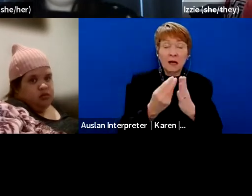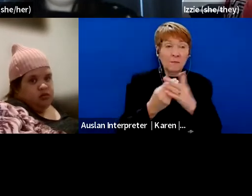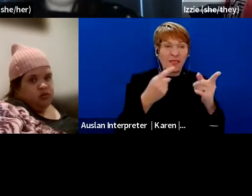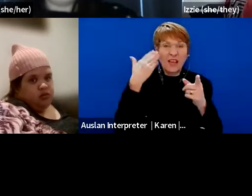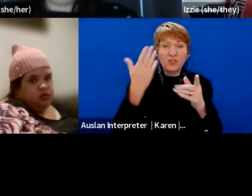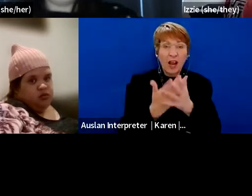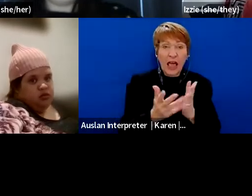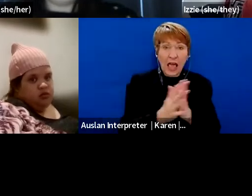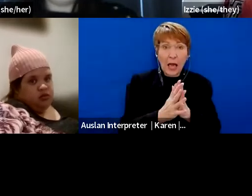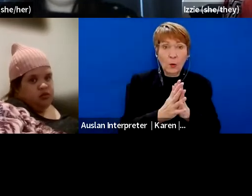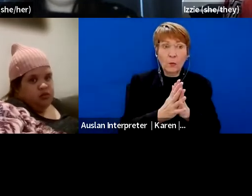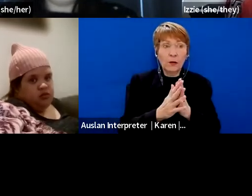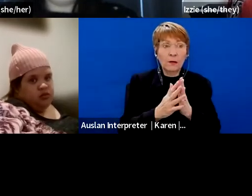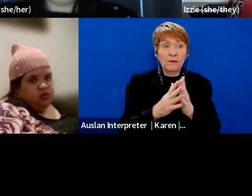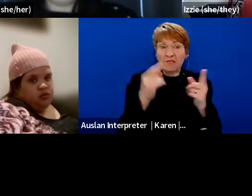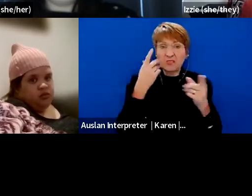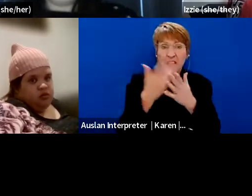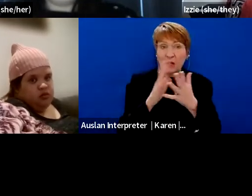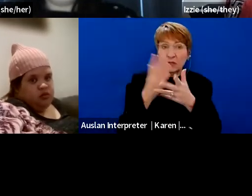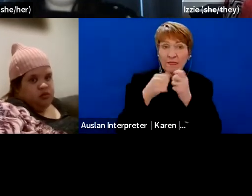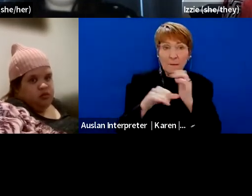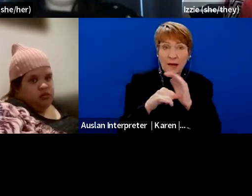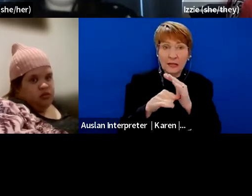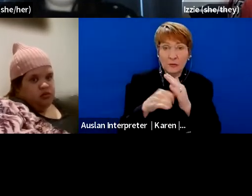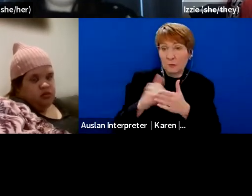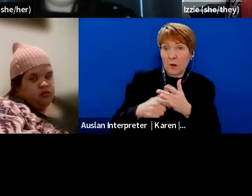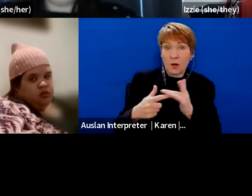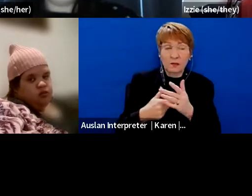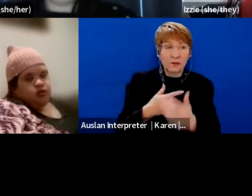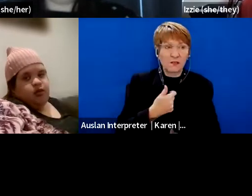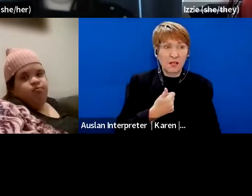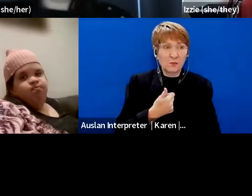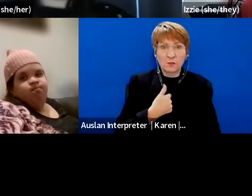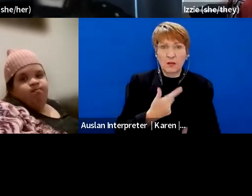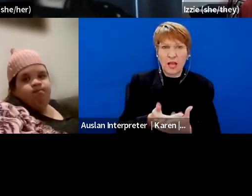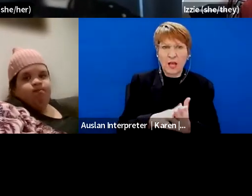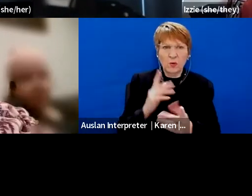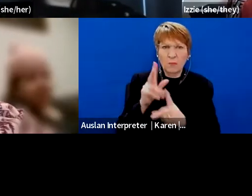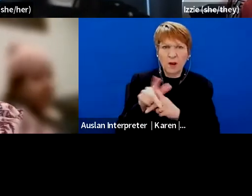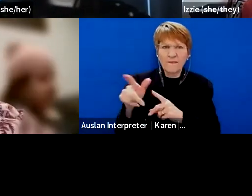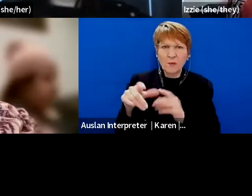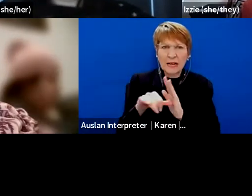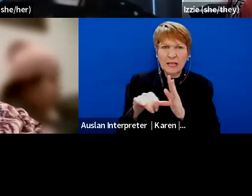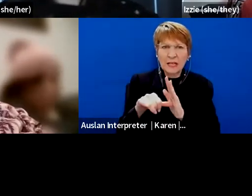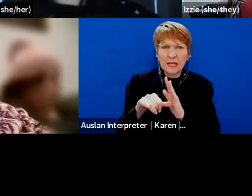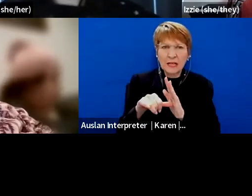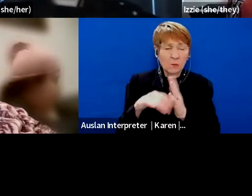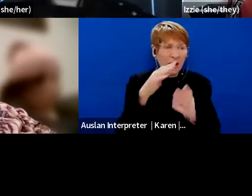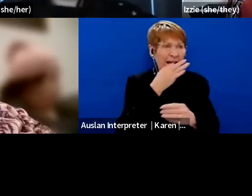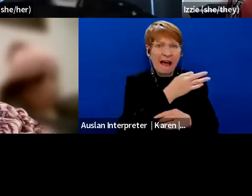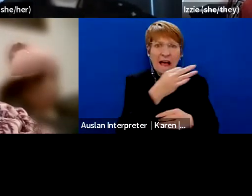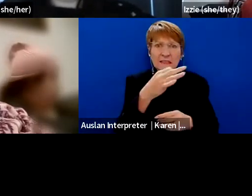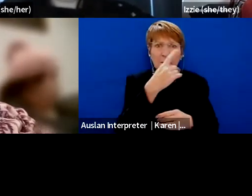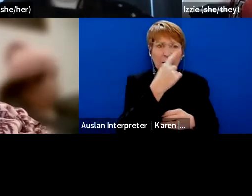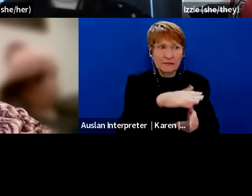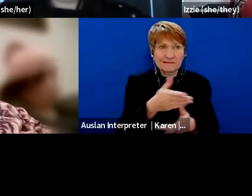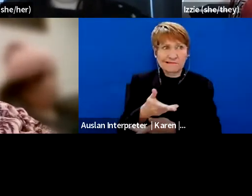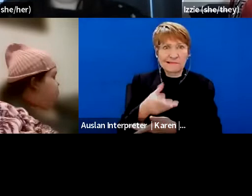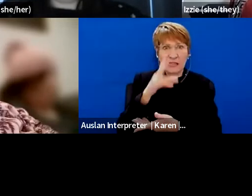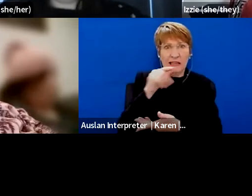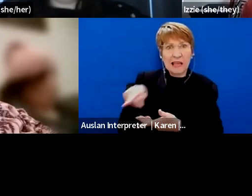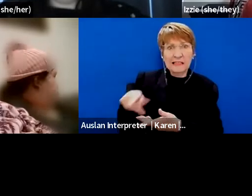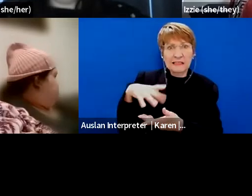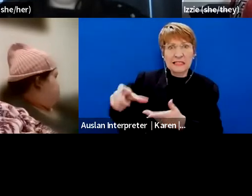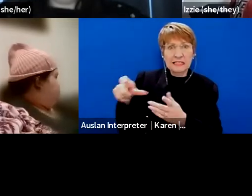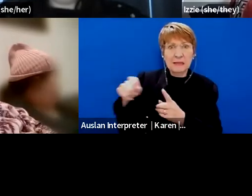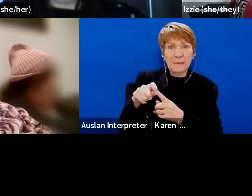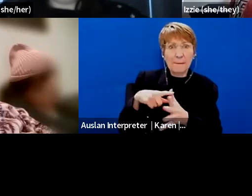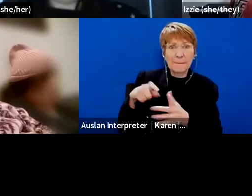We don't know how to get it, but you can apply for it. I'm like, that's great, but I don't know, whenever I spoke to people they didn't know what it was, they didn't know where we could get it.